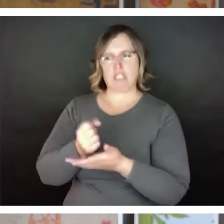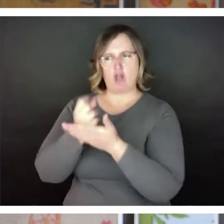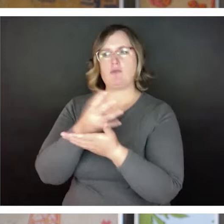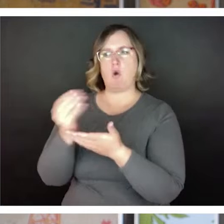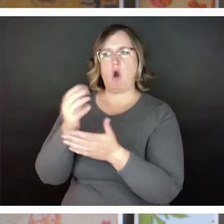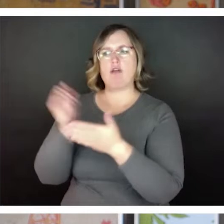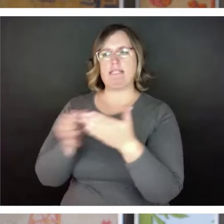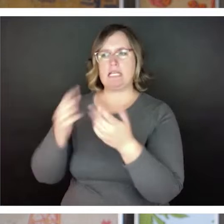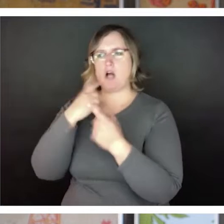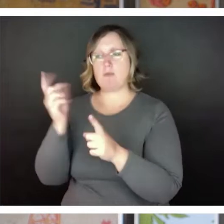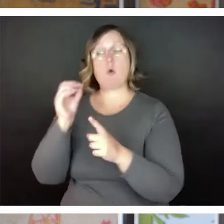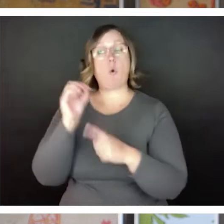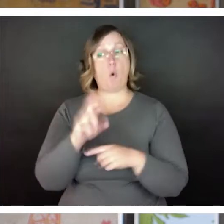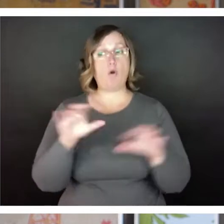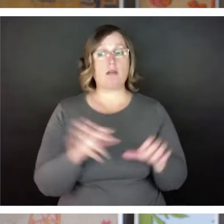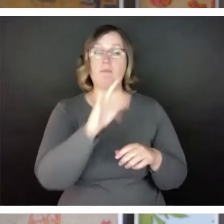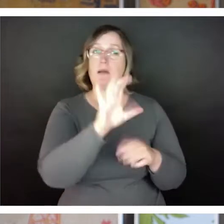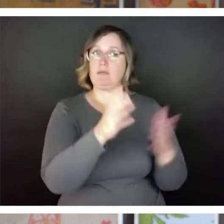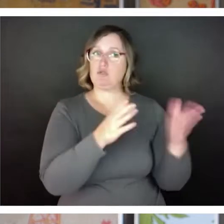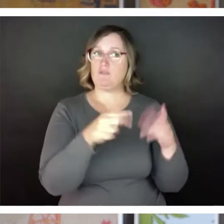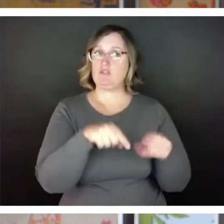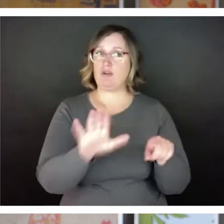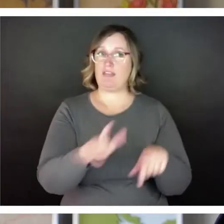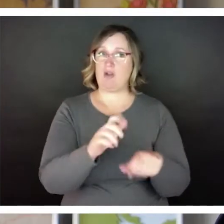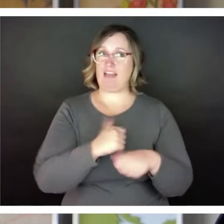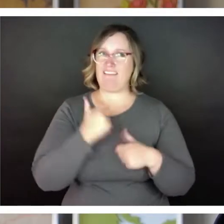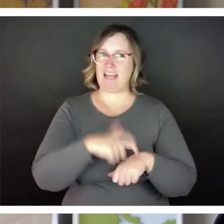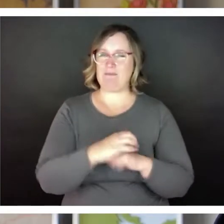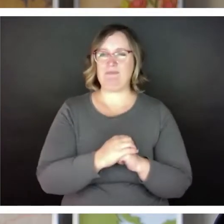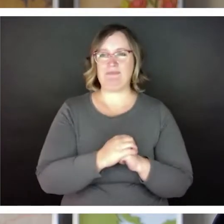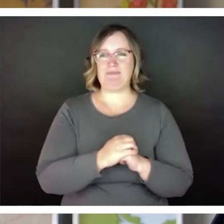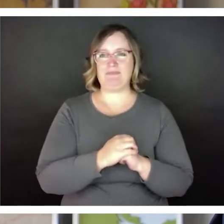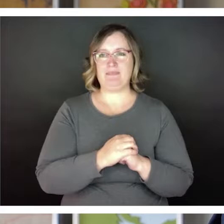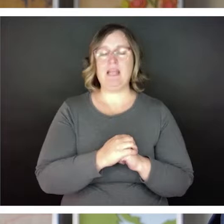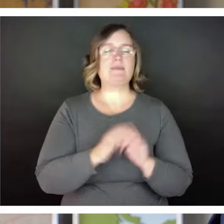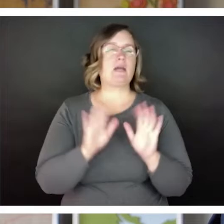or performed distinguished public service during their lifetime. It's my great pleasure today to present